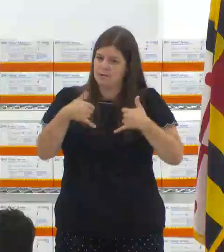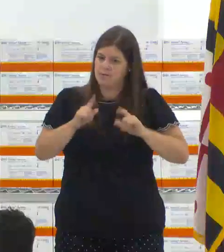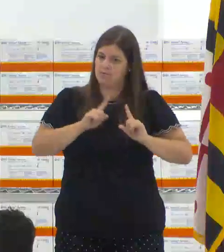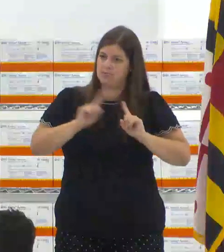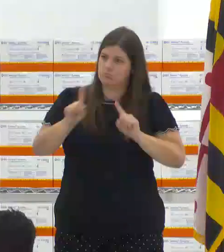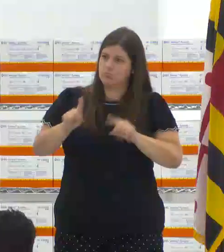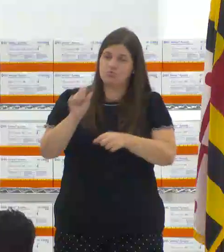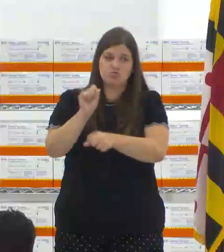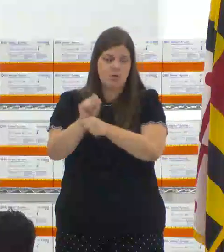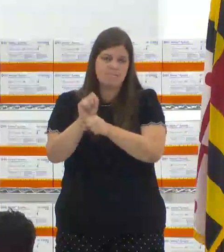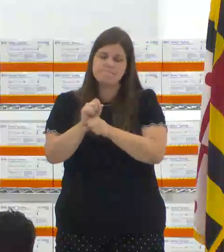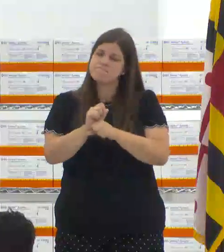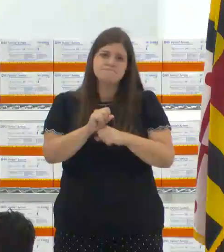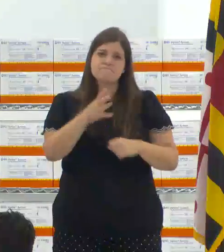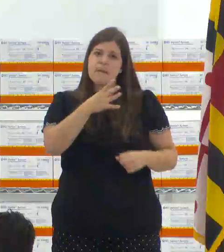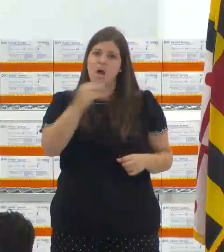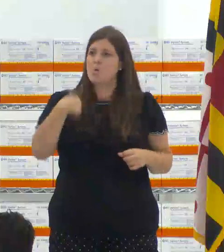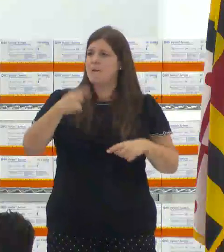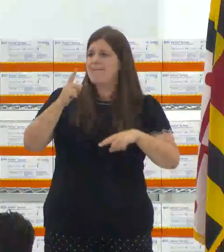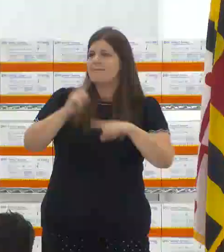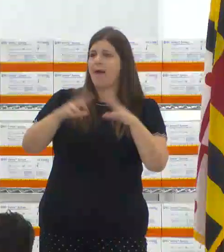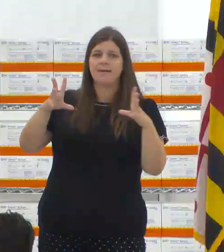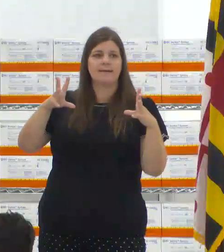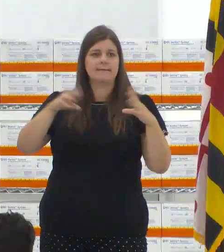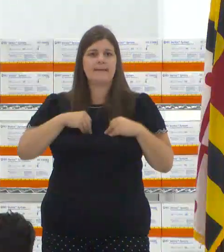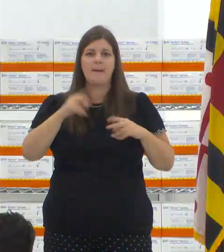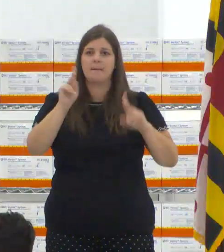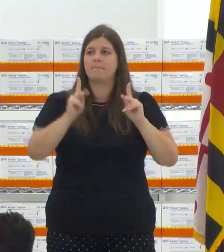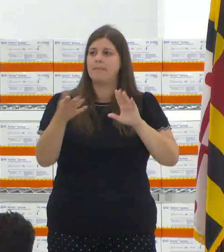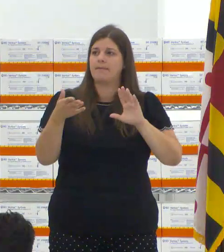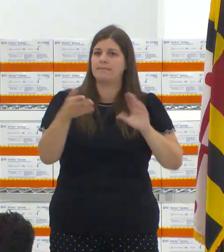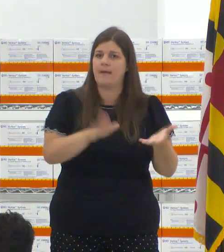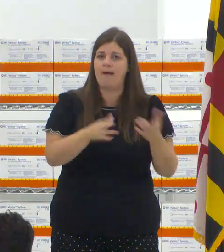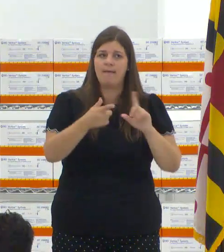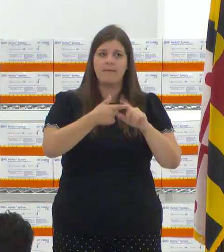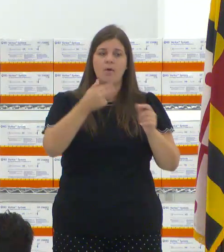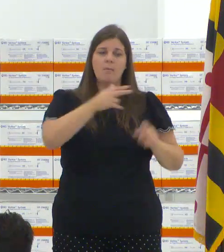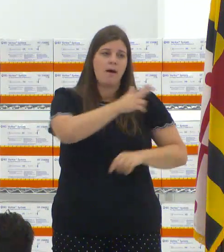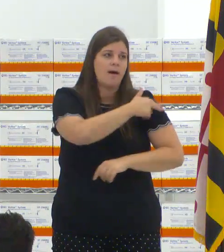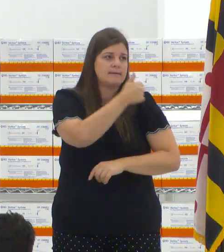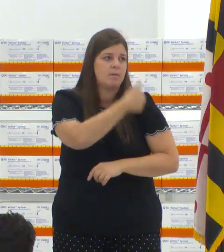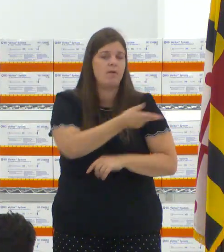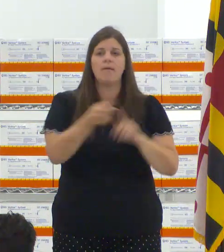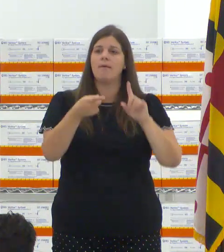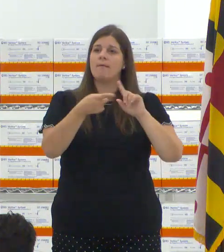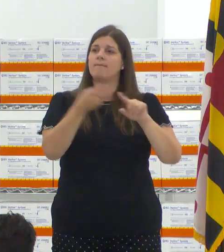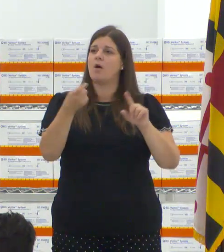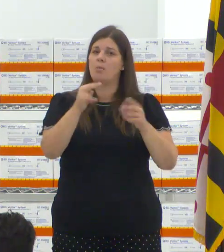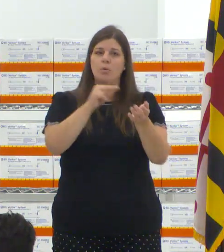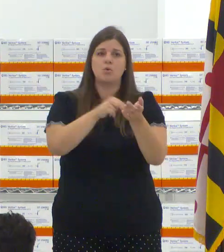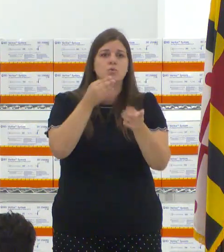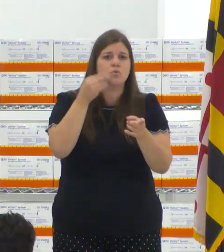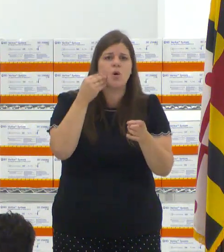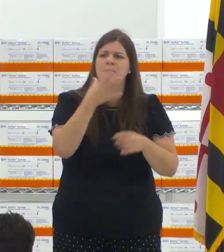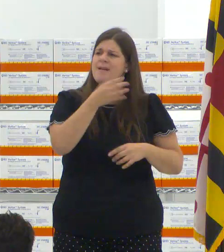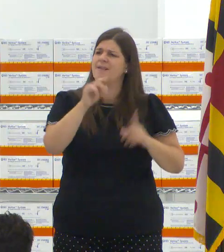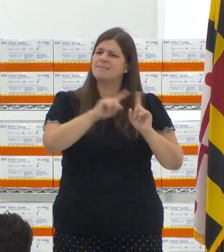know and have known for some time that testing is really the only way out, complete shutdowns of the U.S.